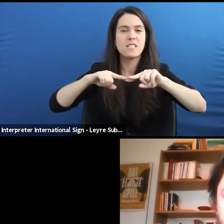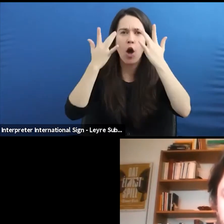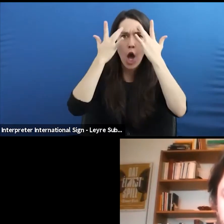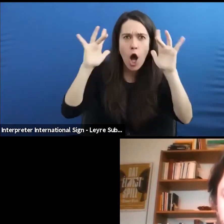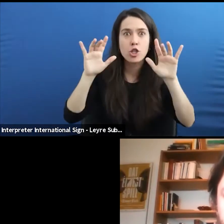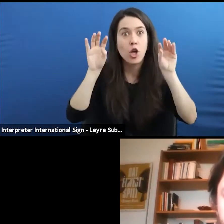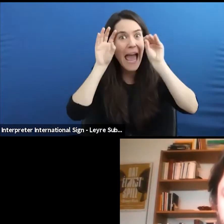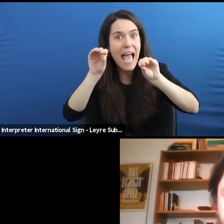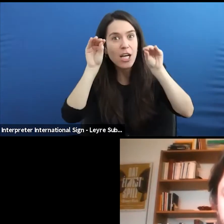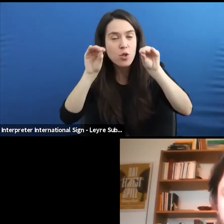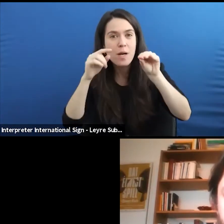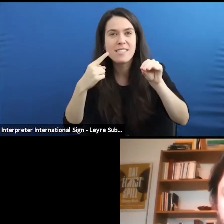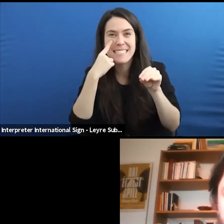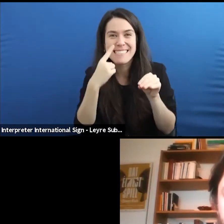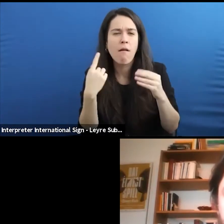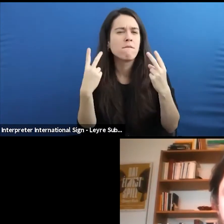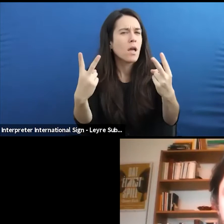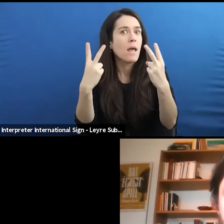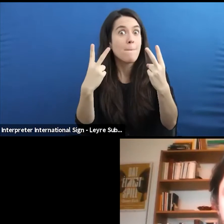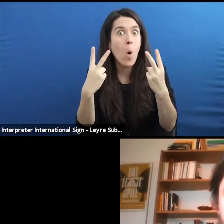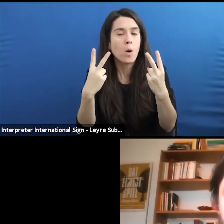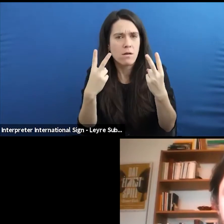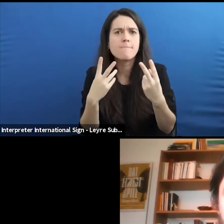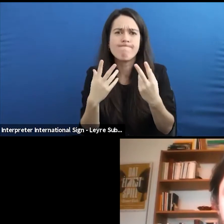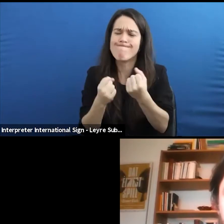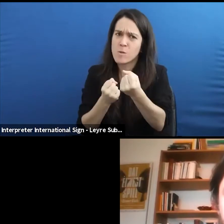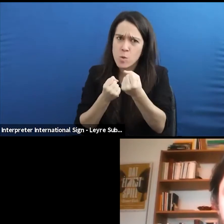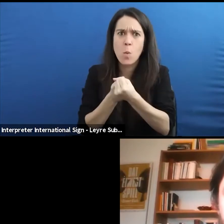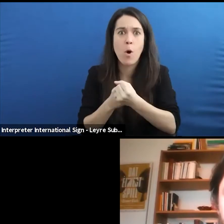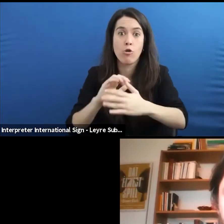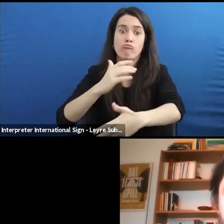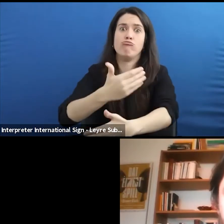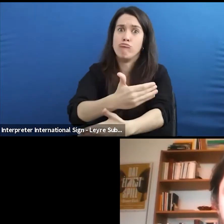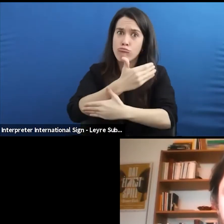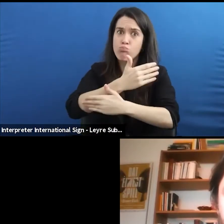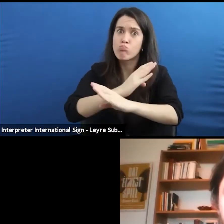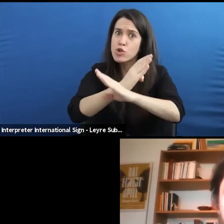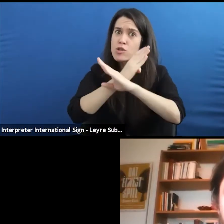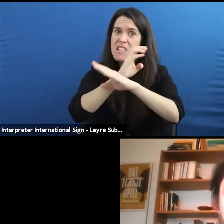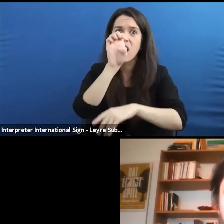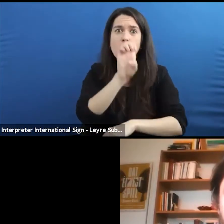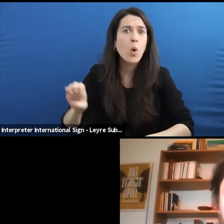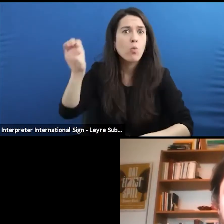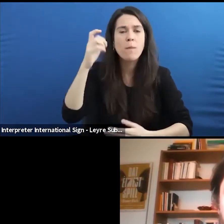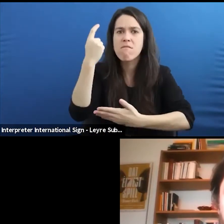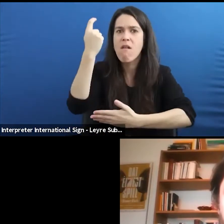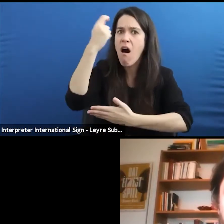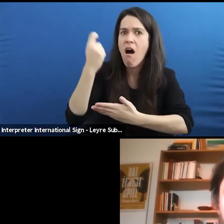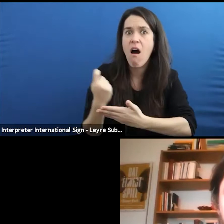of the vital importance of supporting and protect protecting European artists artists and cultural